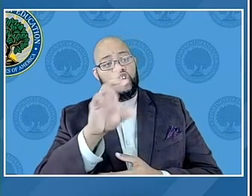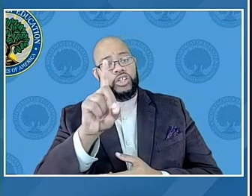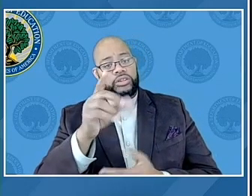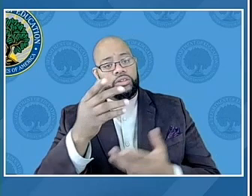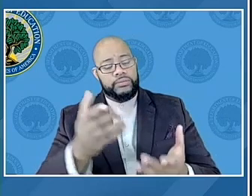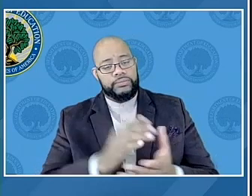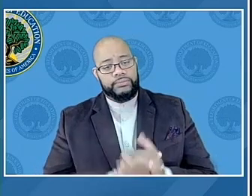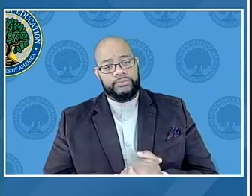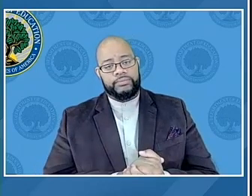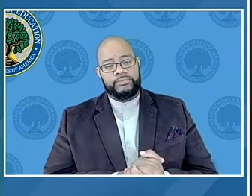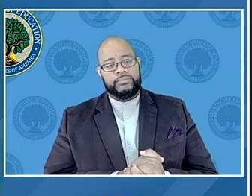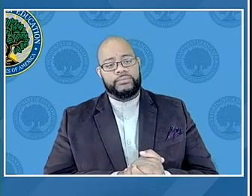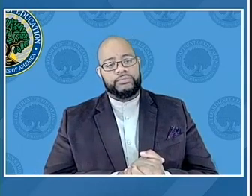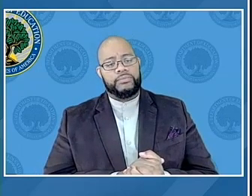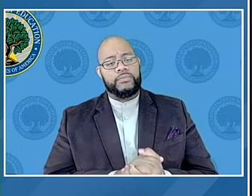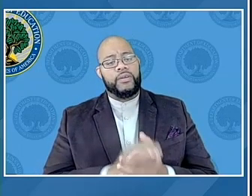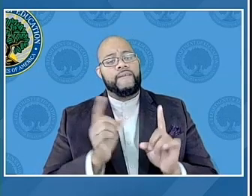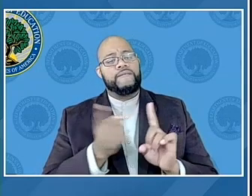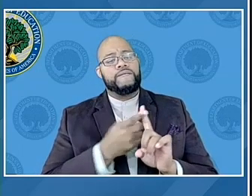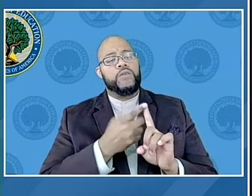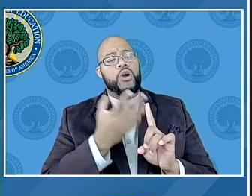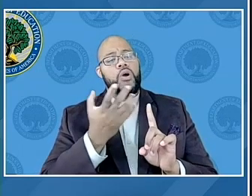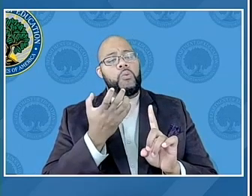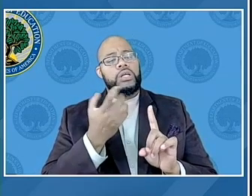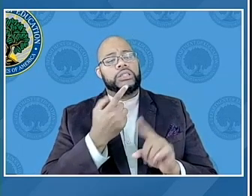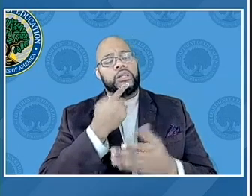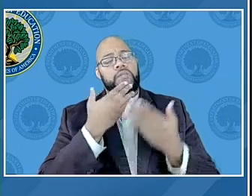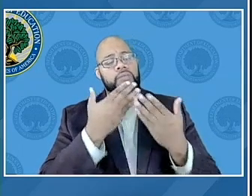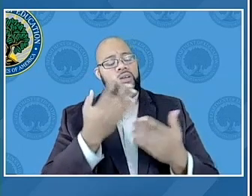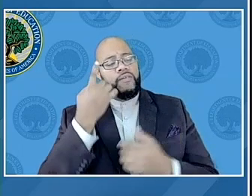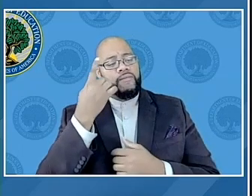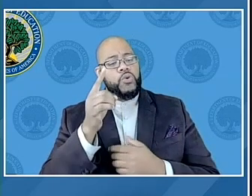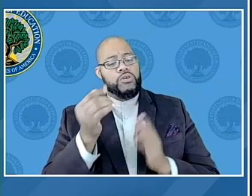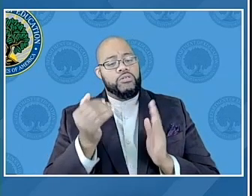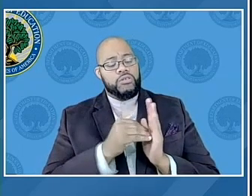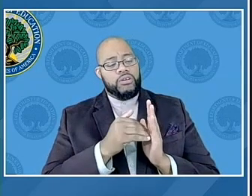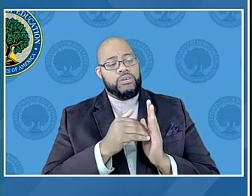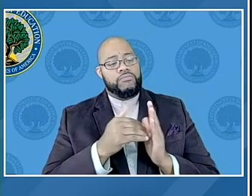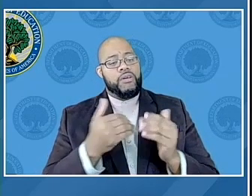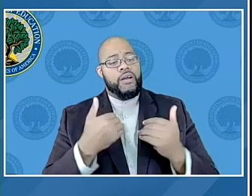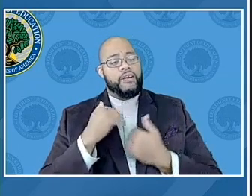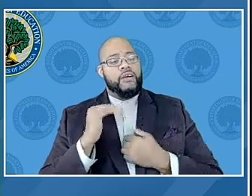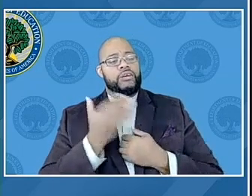First, I want to say thank you for again having us, giving us this opportunity to